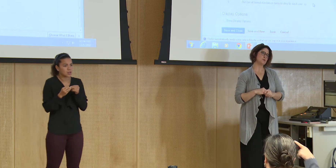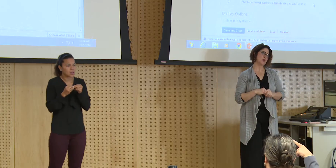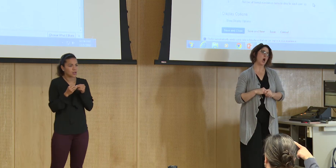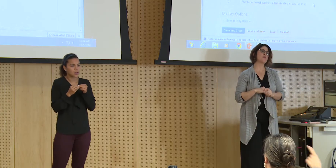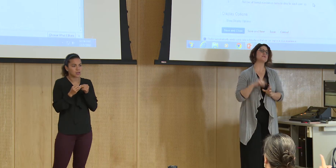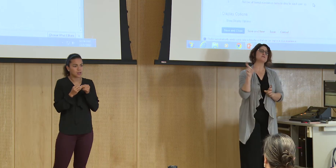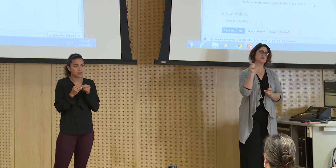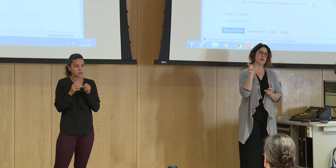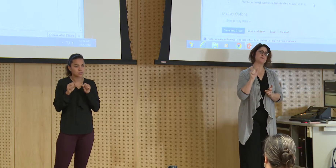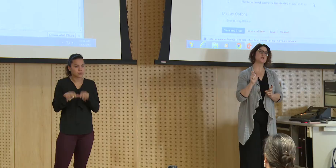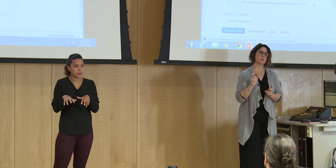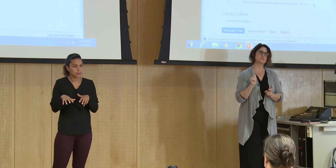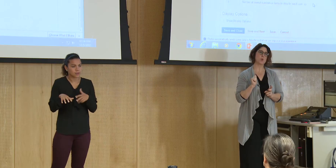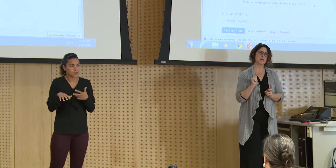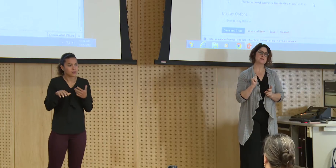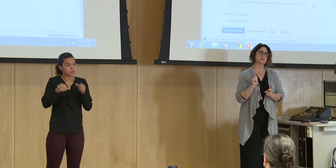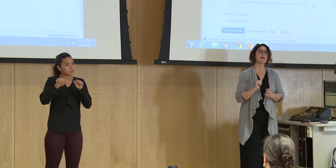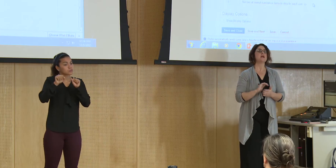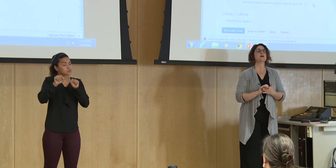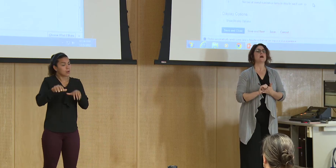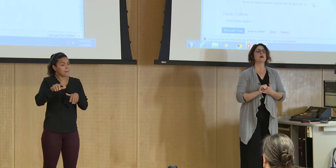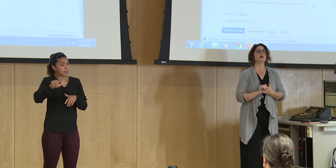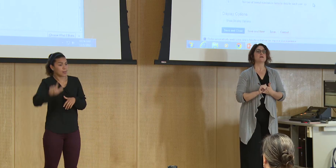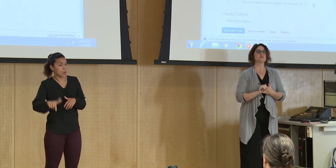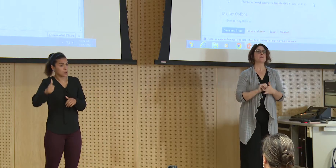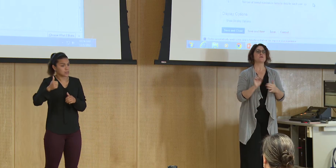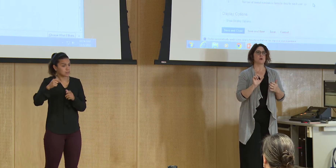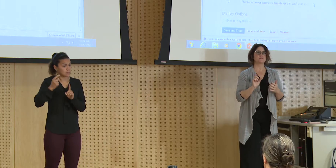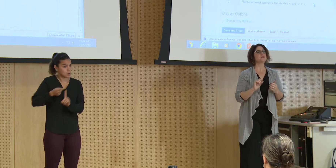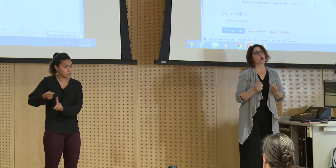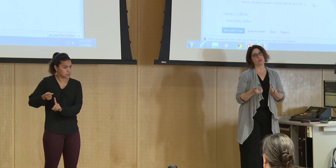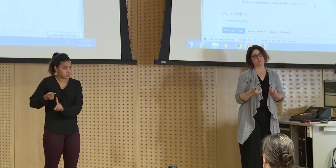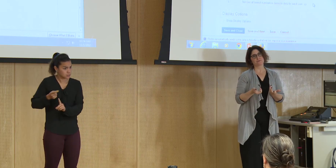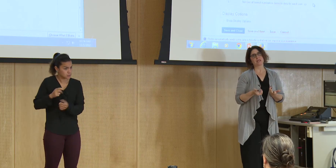Oh! The drop the lowest points? Drop the lowest--no.